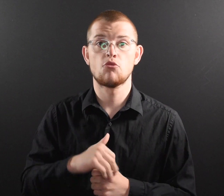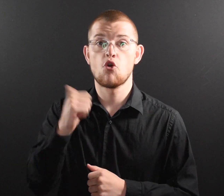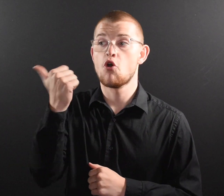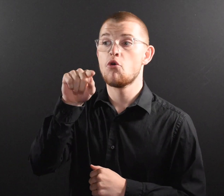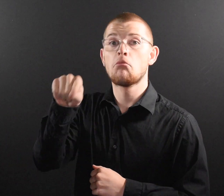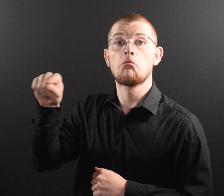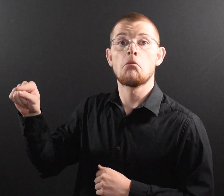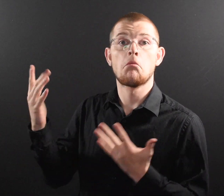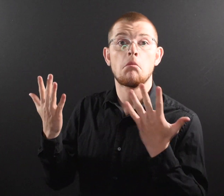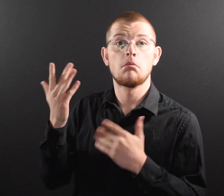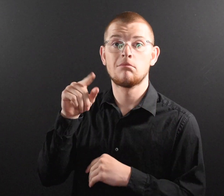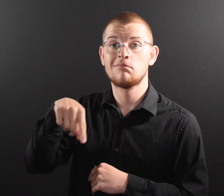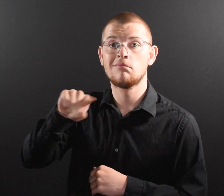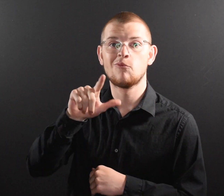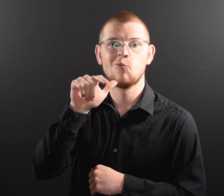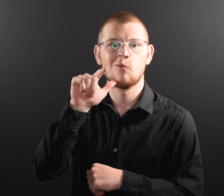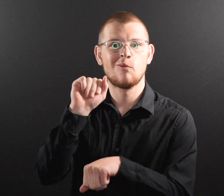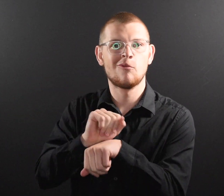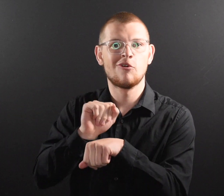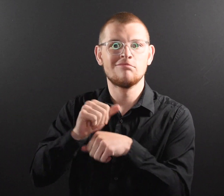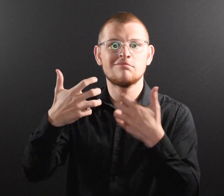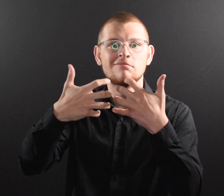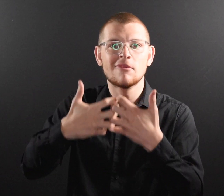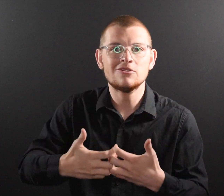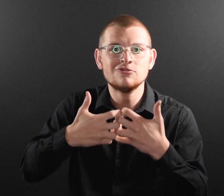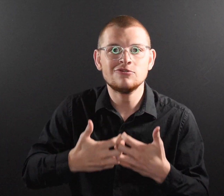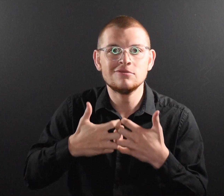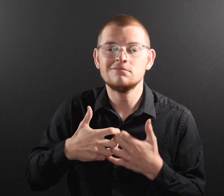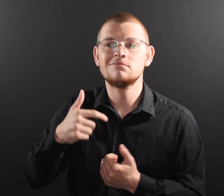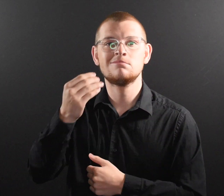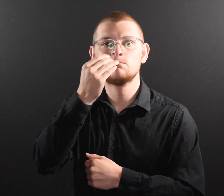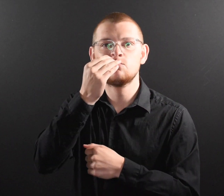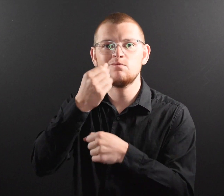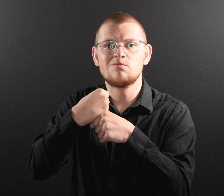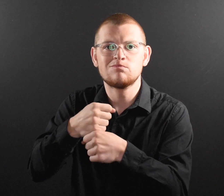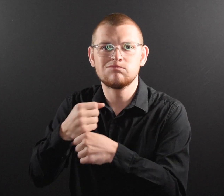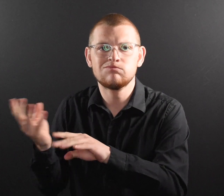Other target populations could include large employers such as factories,